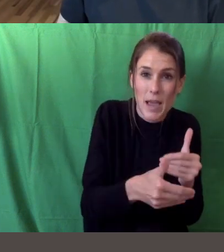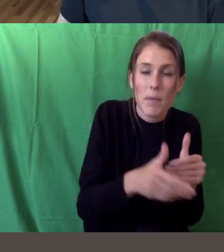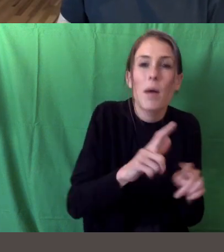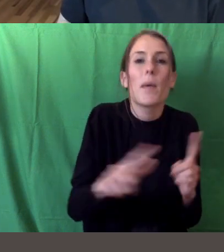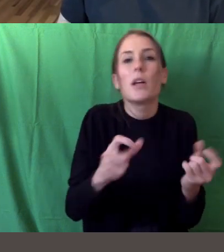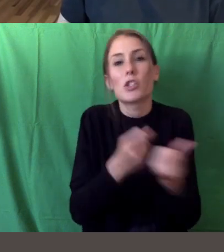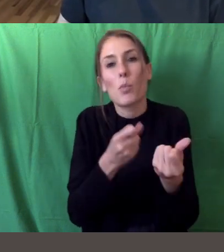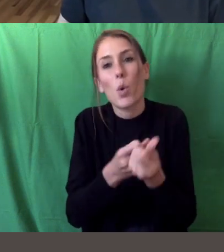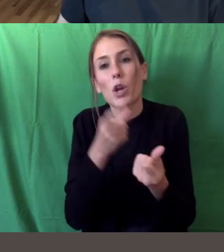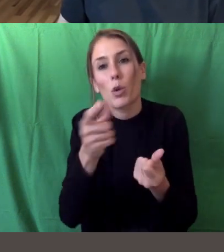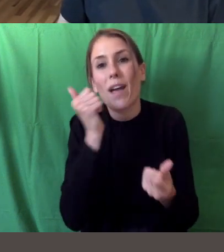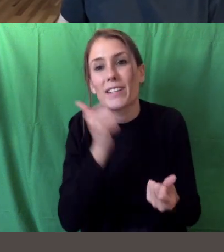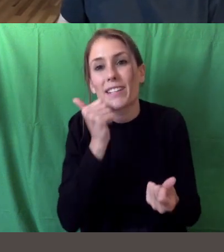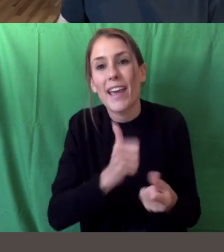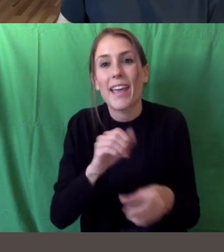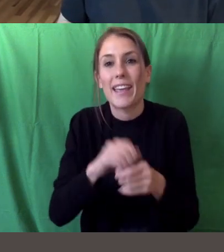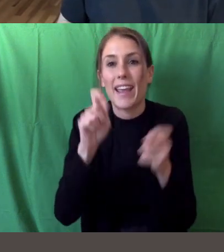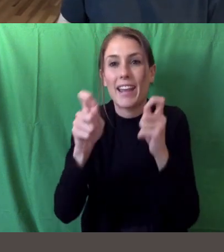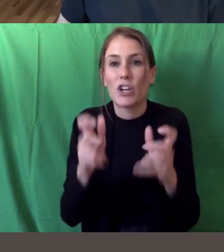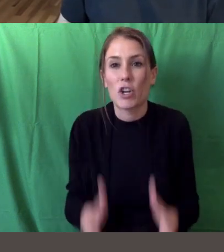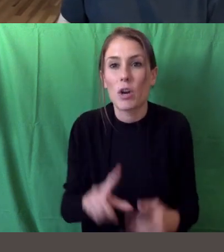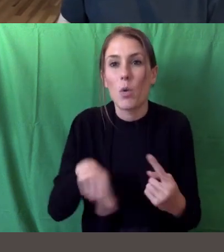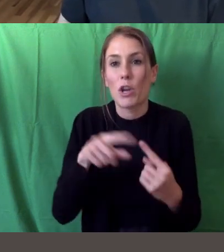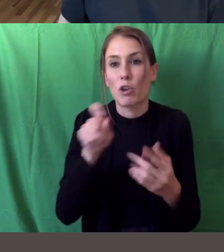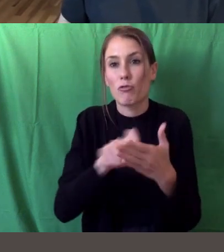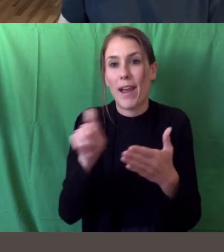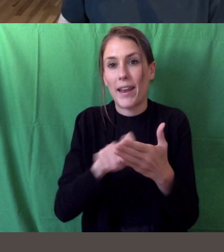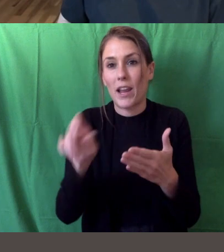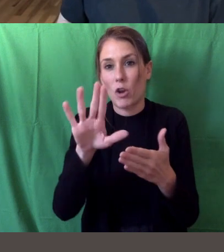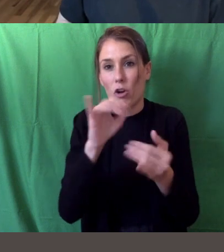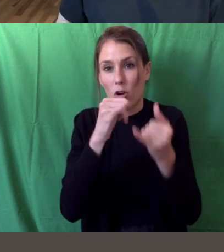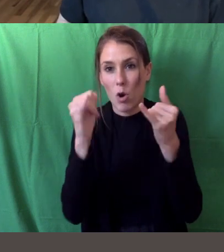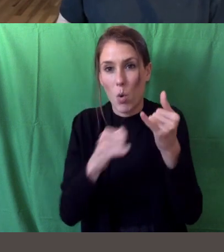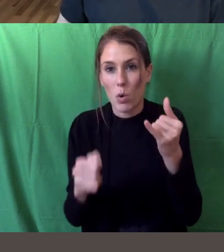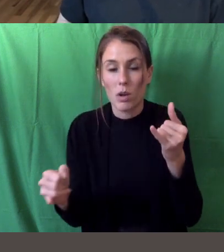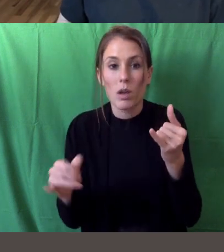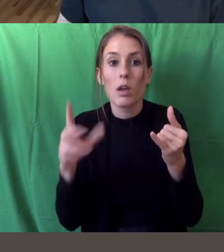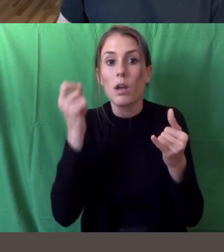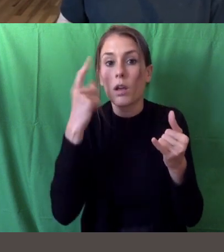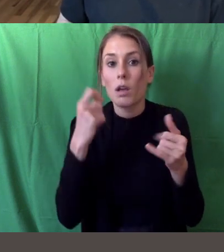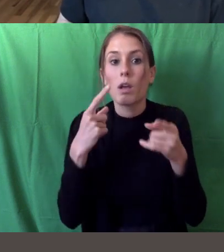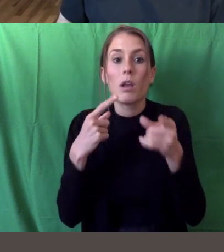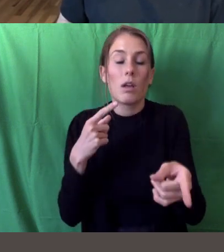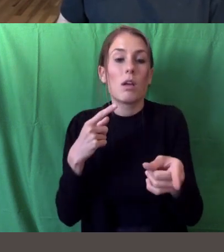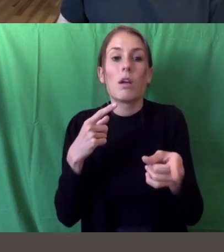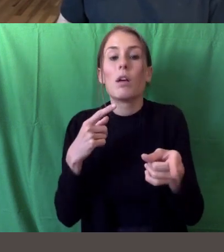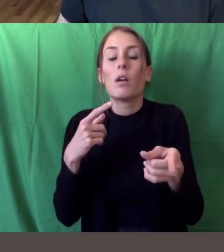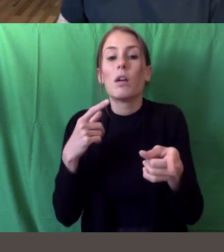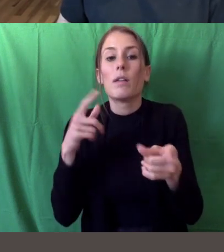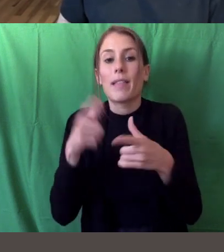but we also want to support you day to day in editor when you're writing code. These templates are also programming language idiomatic